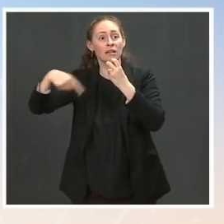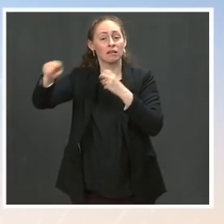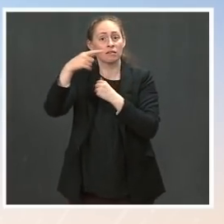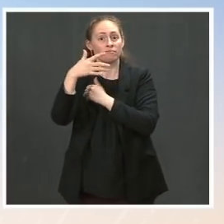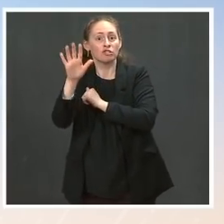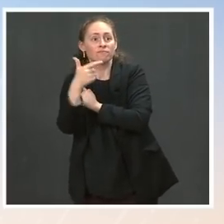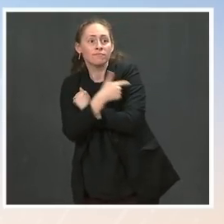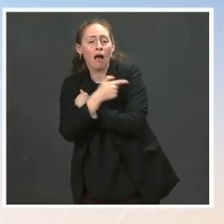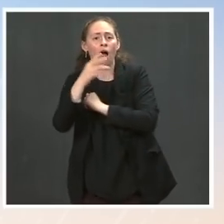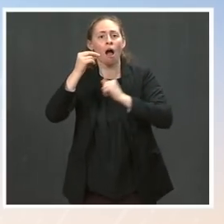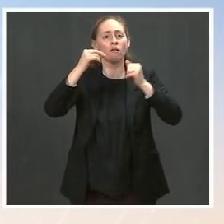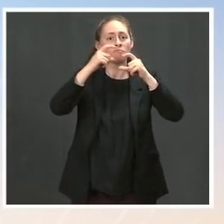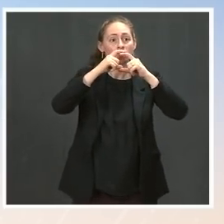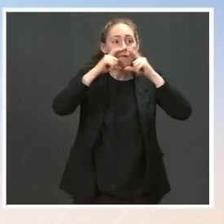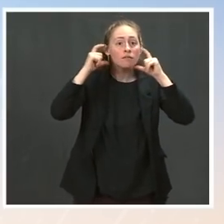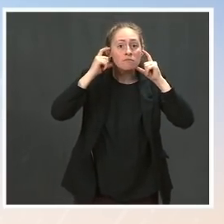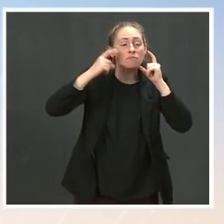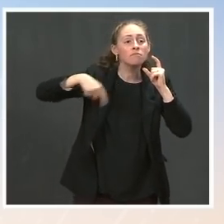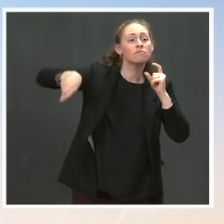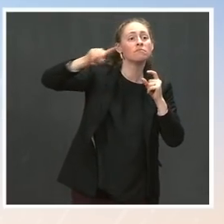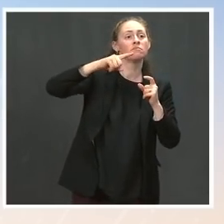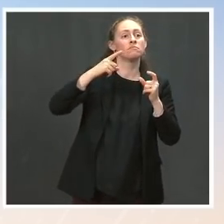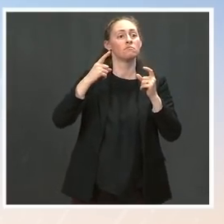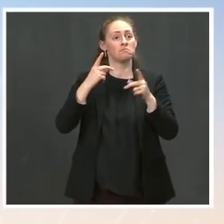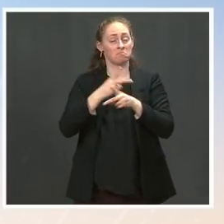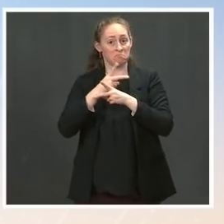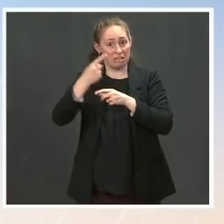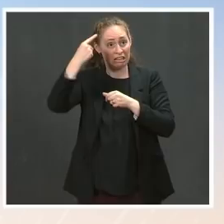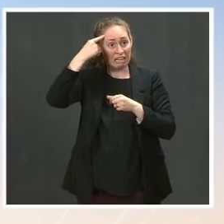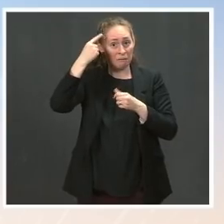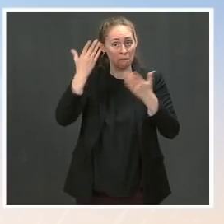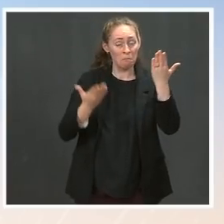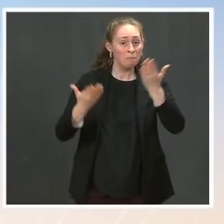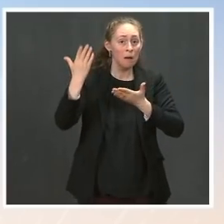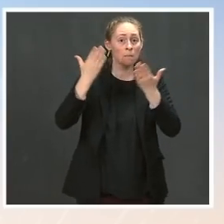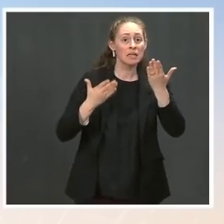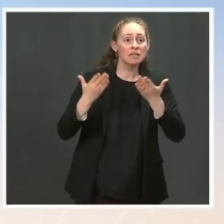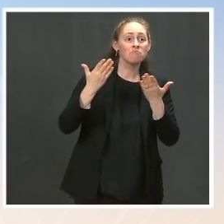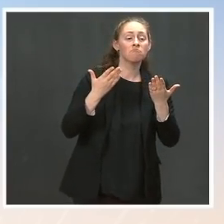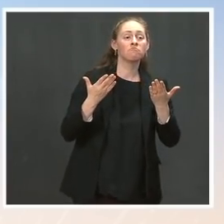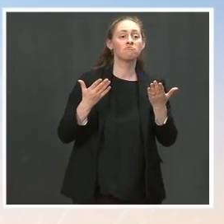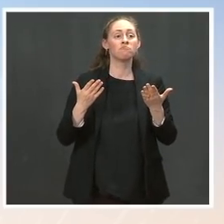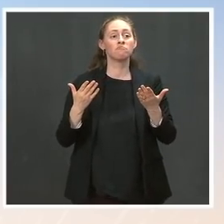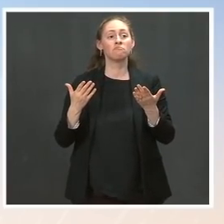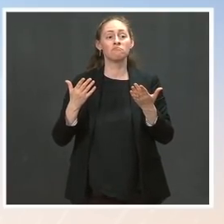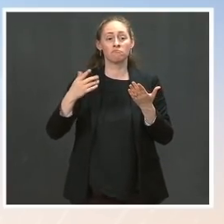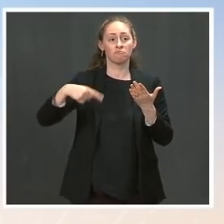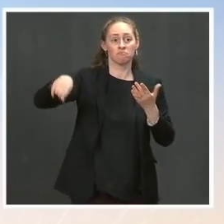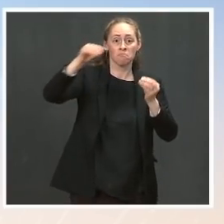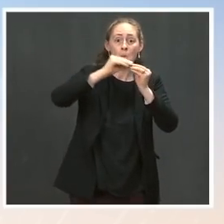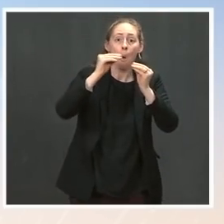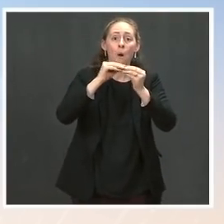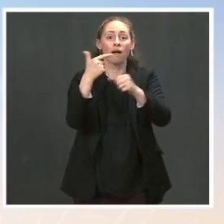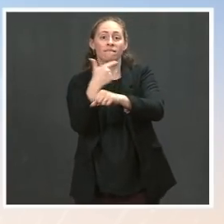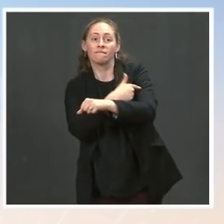or hearing that things won't be back to normal as the vaccine continues to be distributed? Do you think that that is having a negative effect at all?